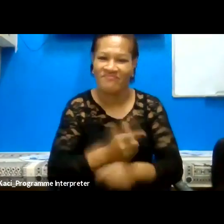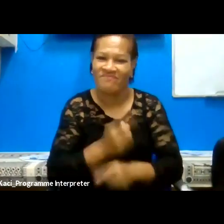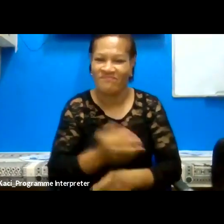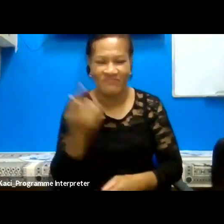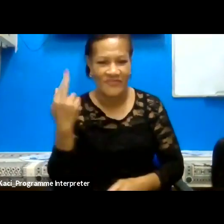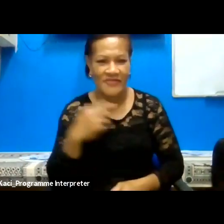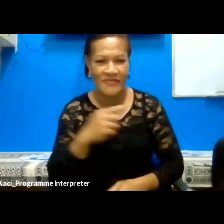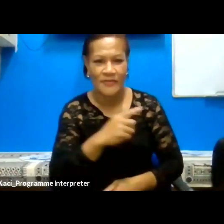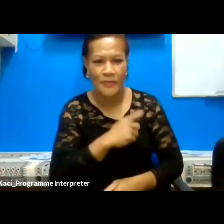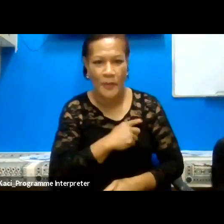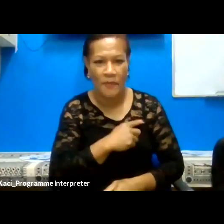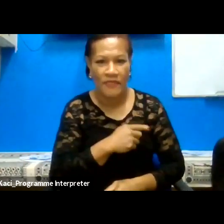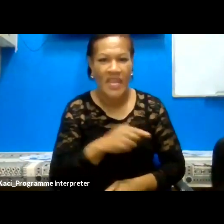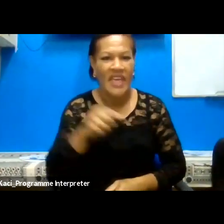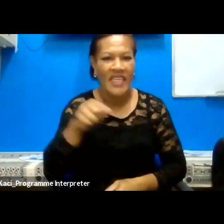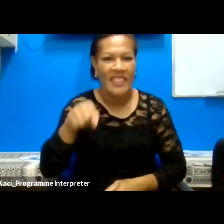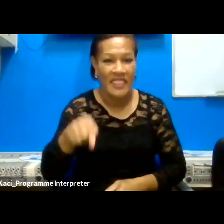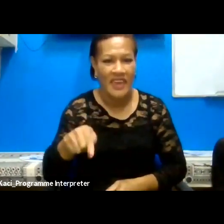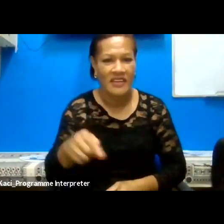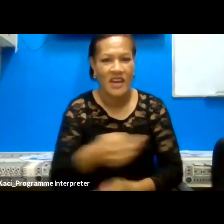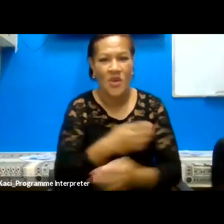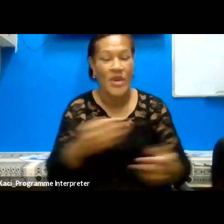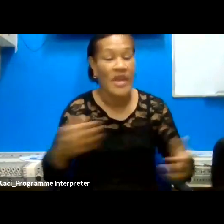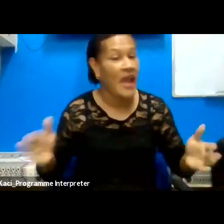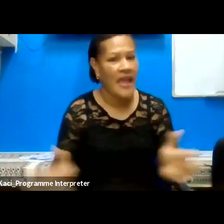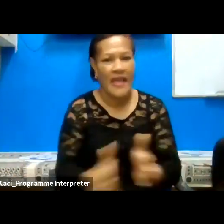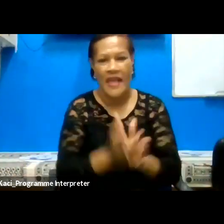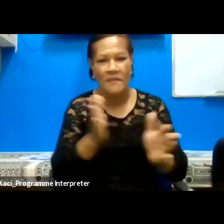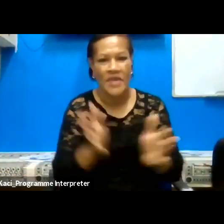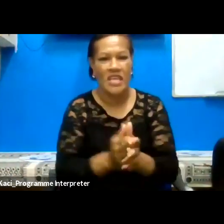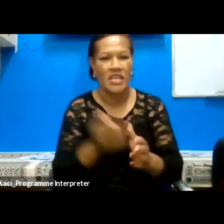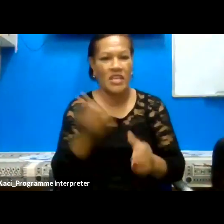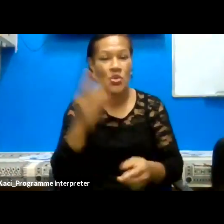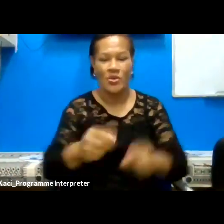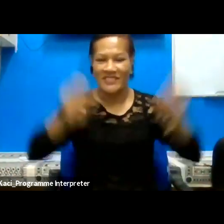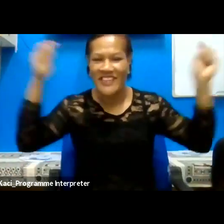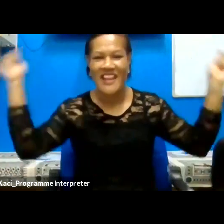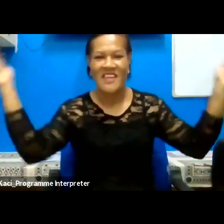with hearing impaired are neglected in the society. We